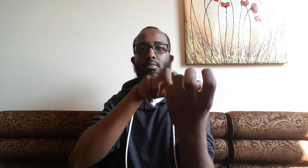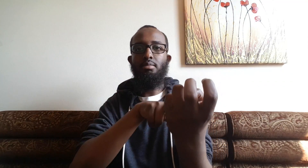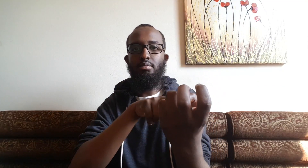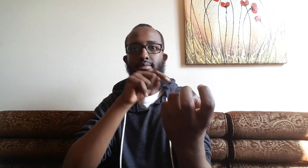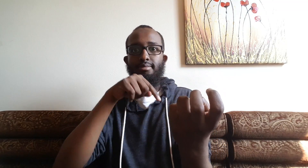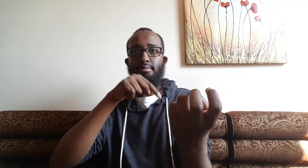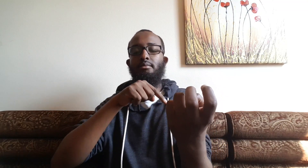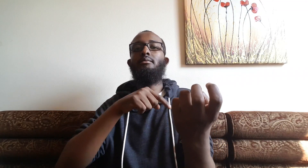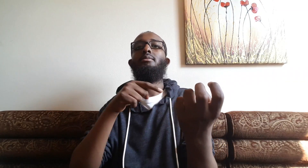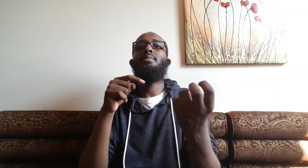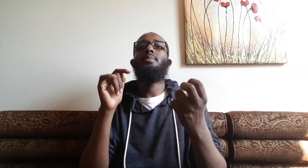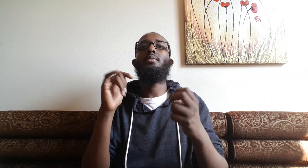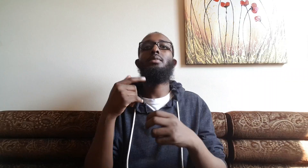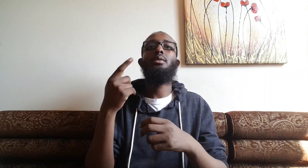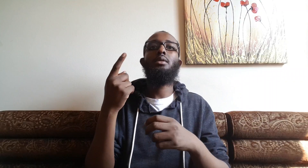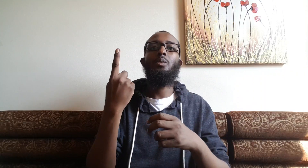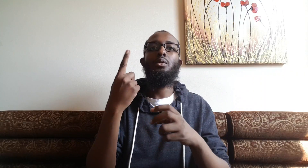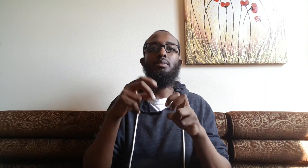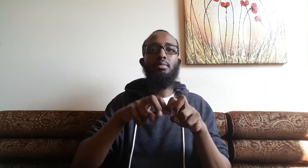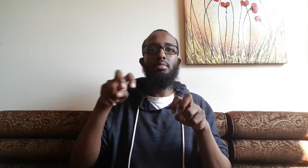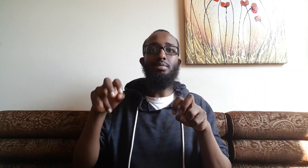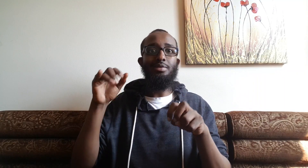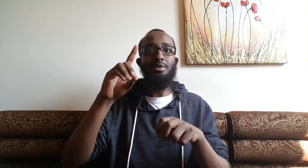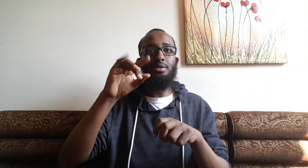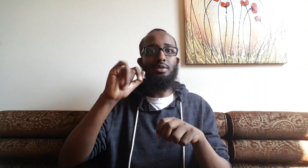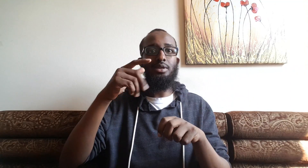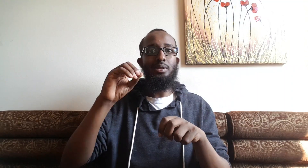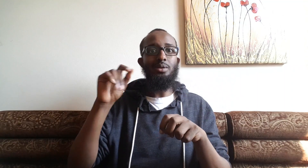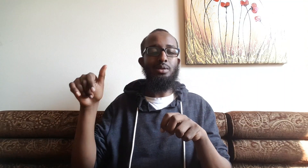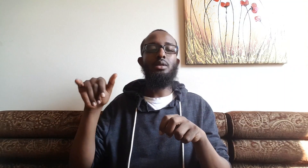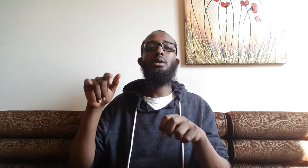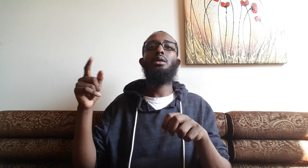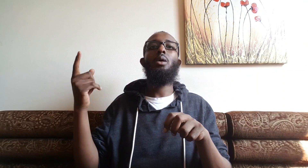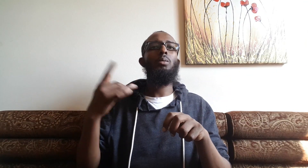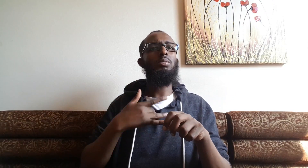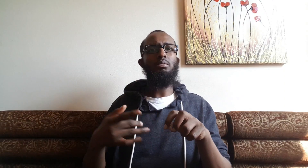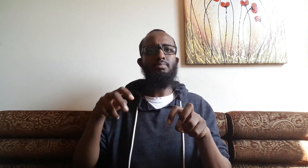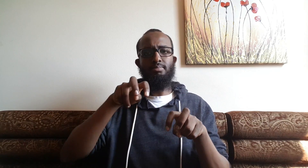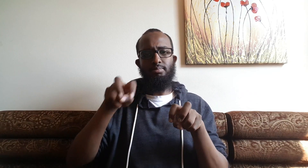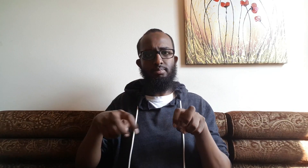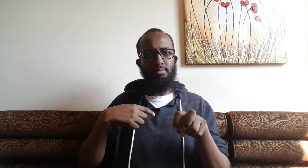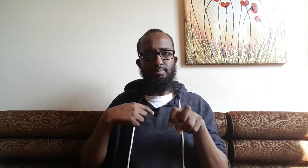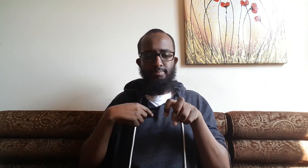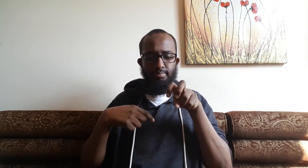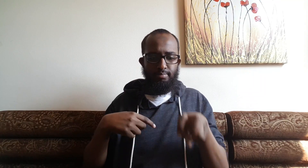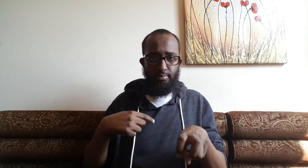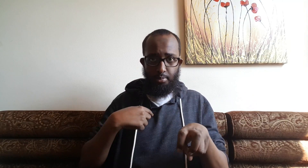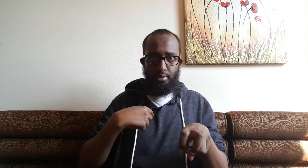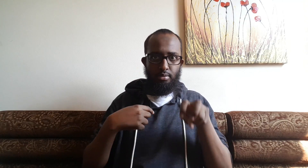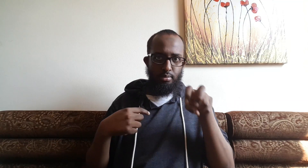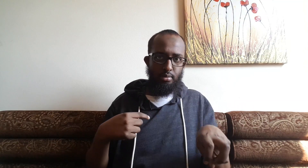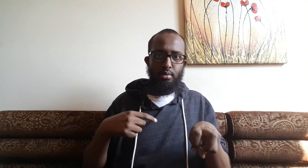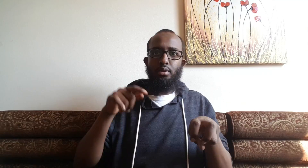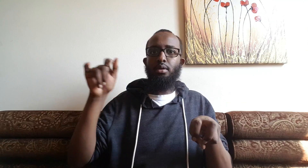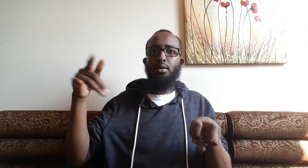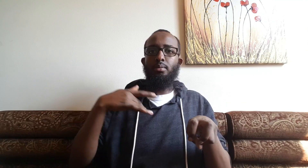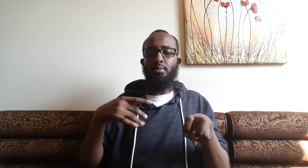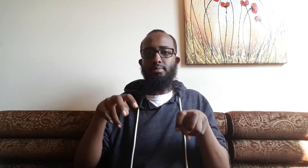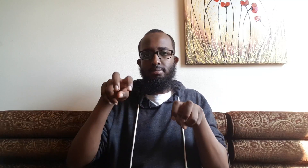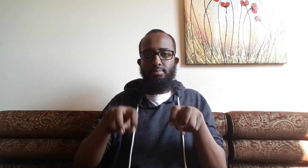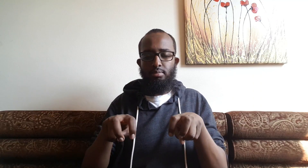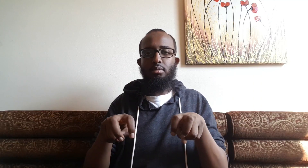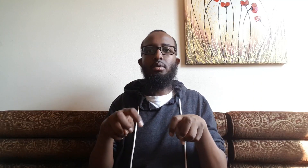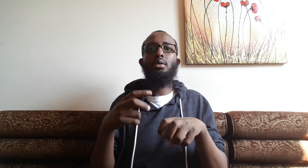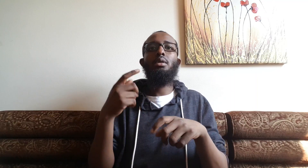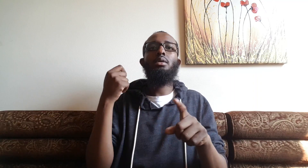I sat in front of them and Diego used to sit beside me.